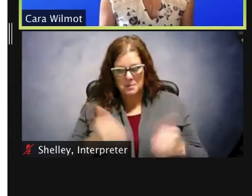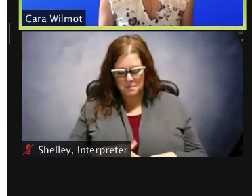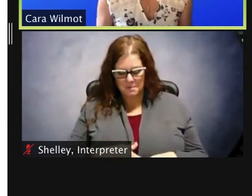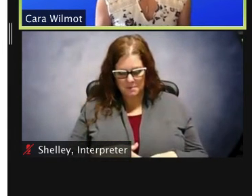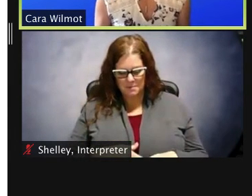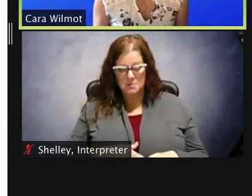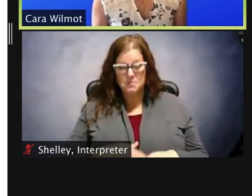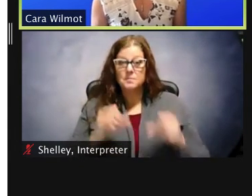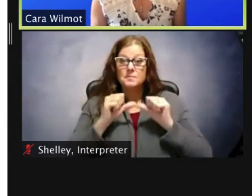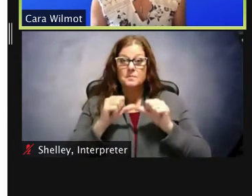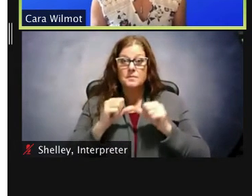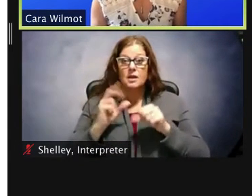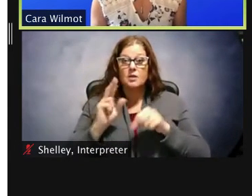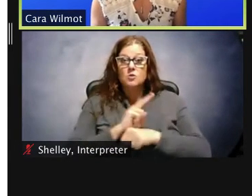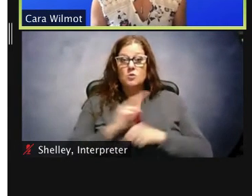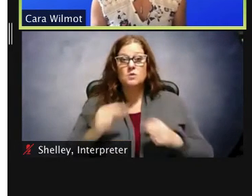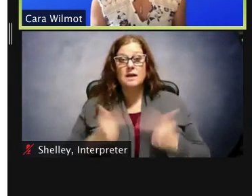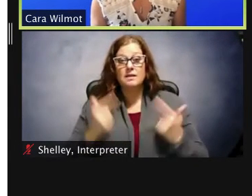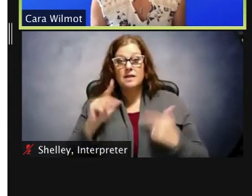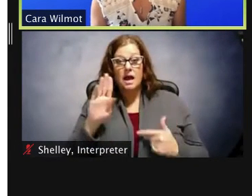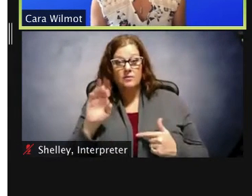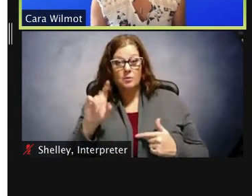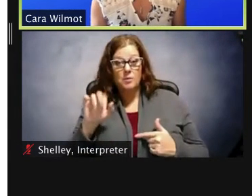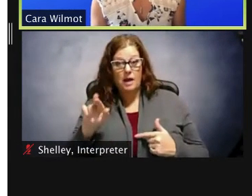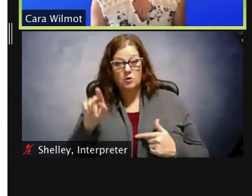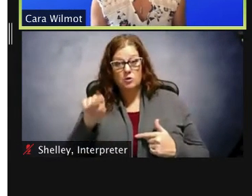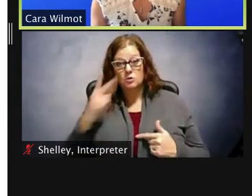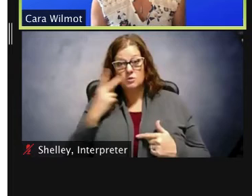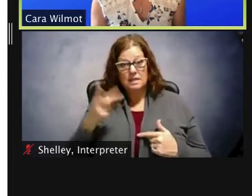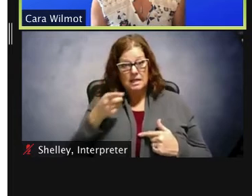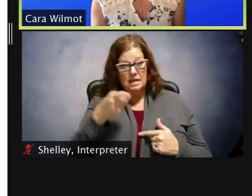to use the LiveBinder found on this slide throughout the year to keep all the resources